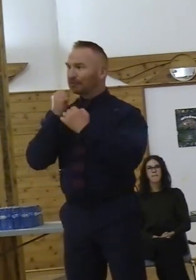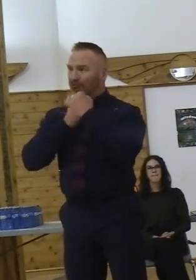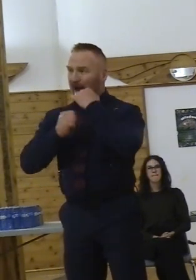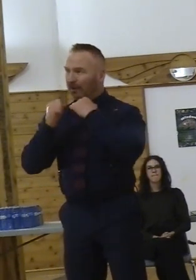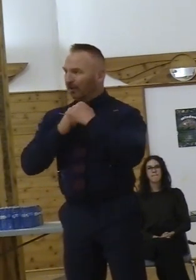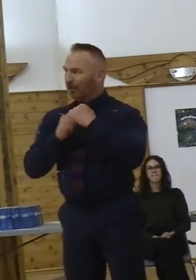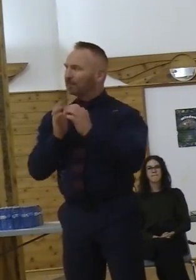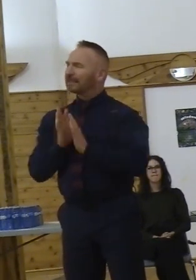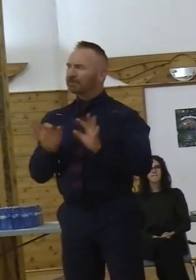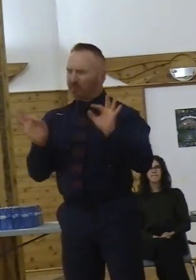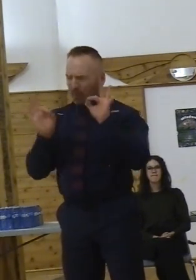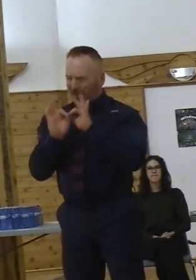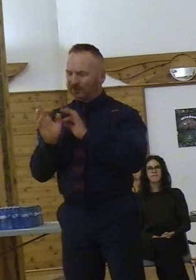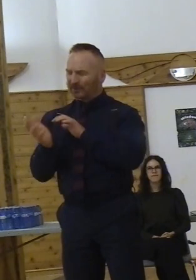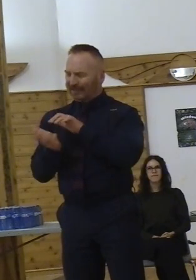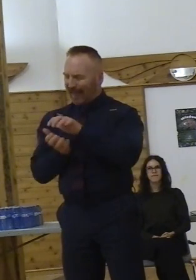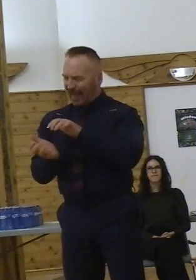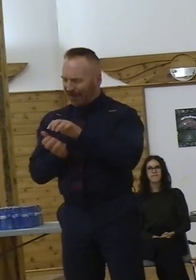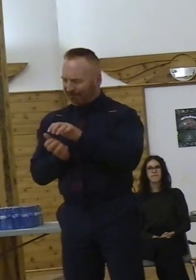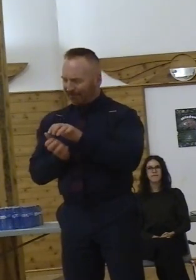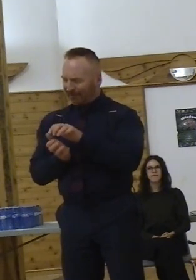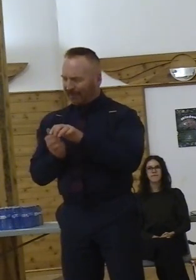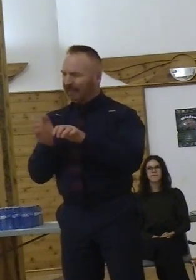It's more healing actually.